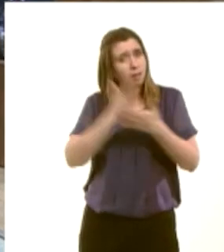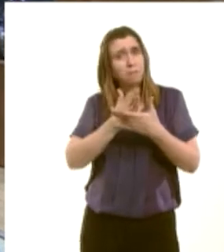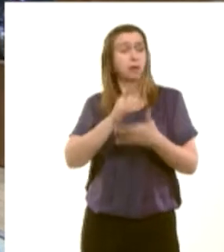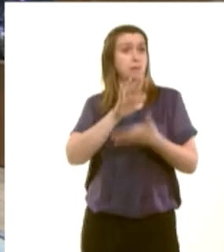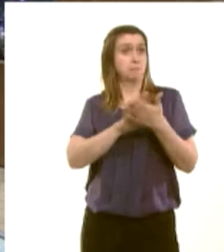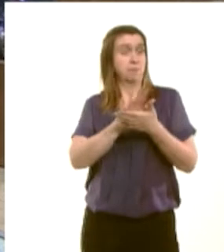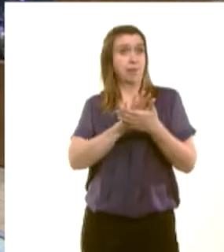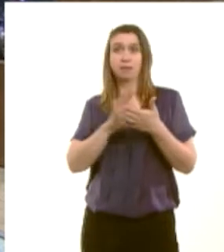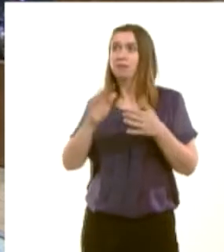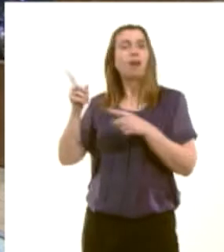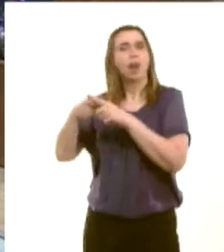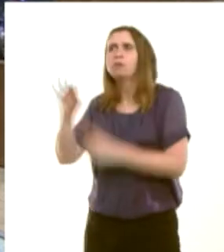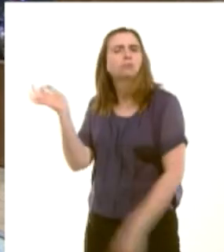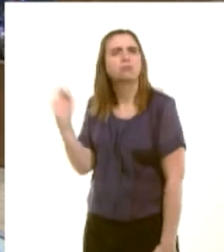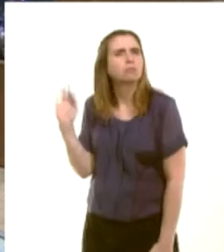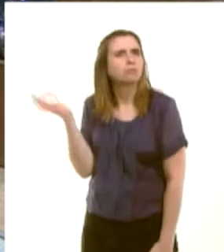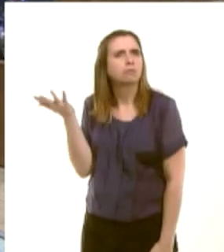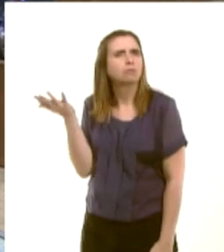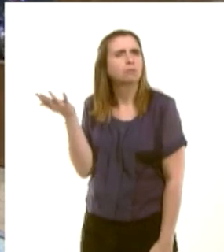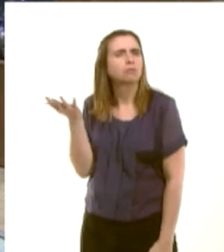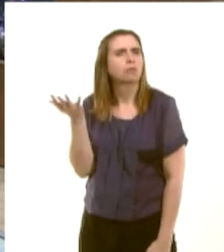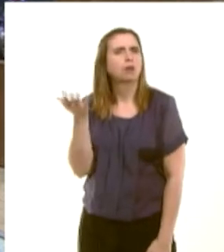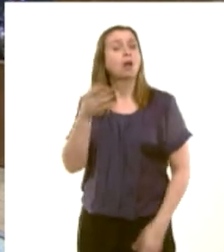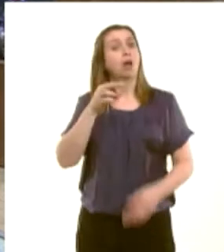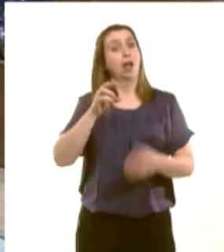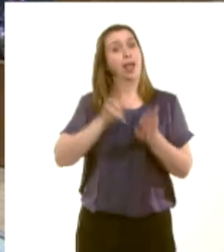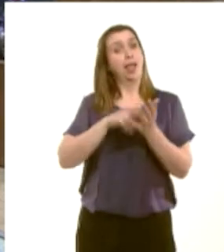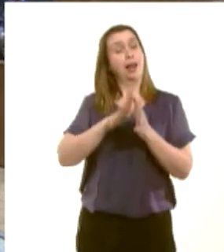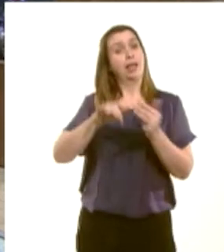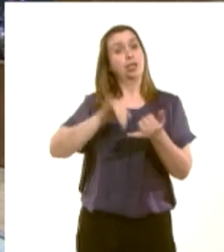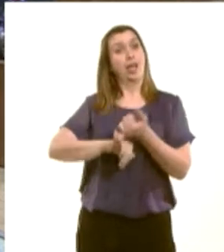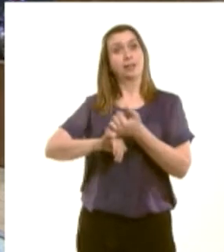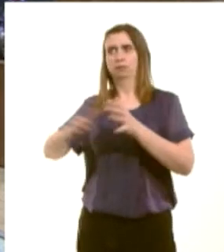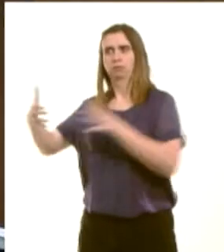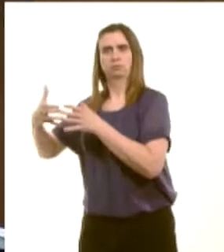place over the border in England, where the NHS spending has been protected and increased